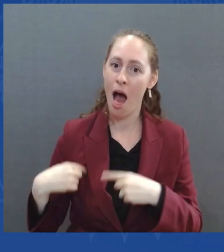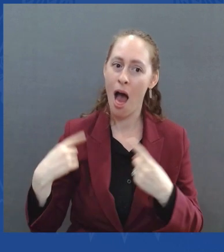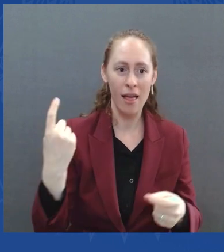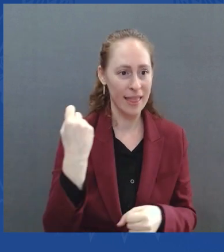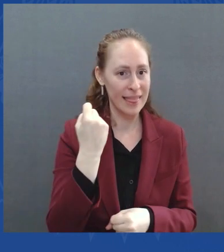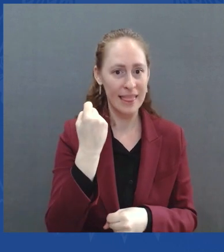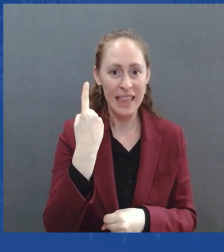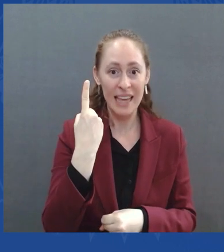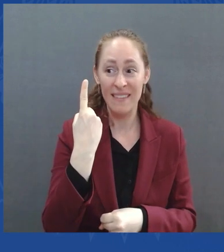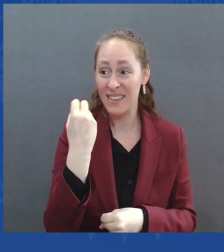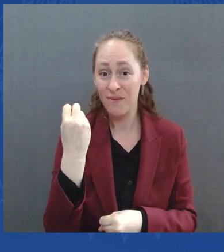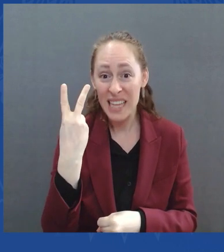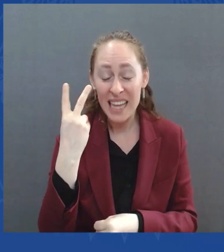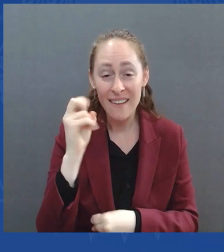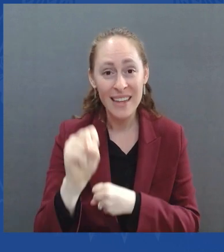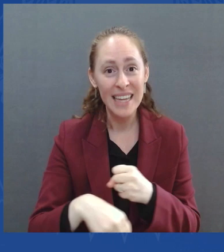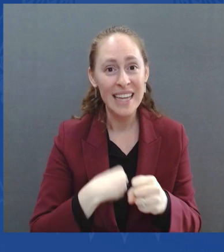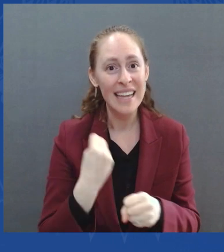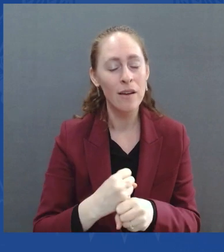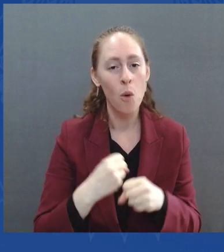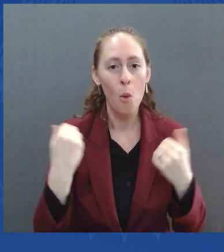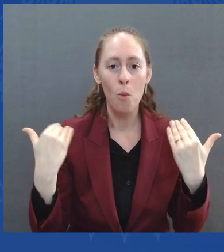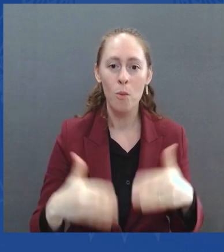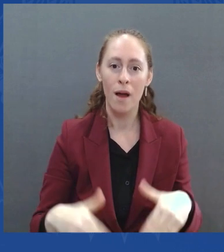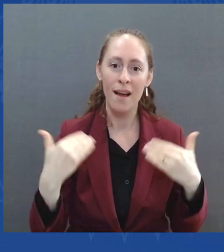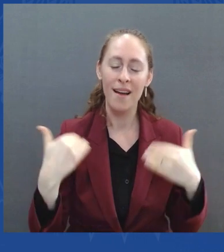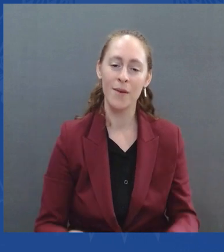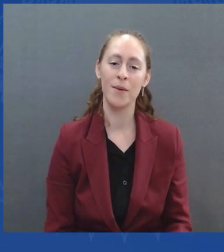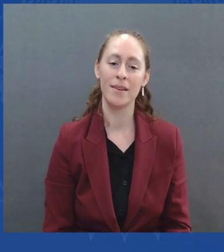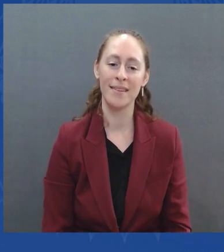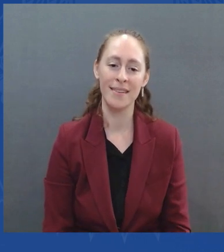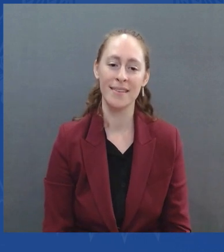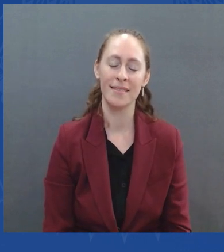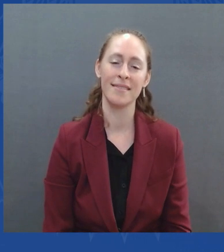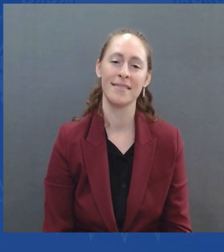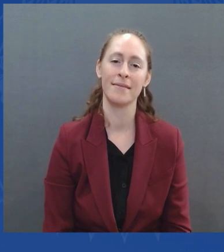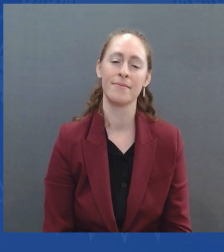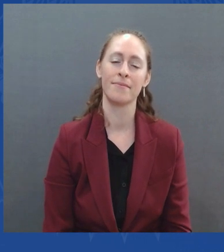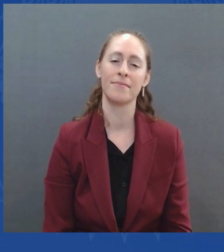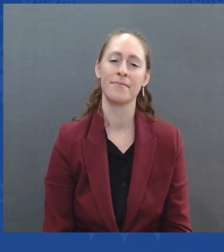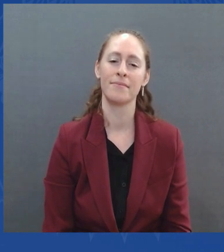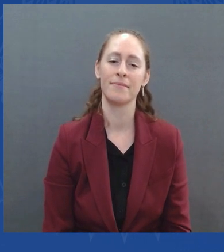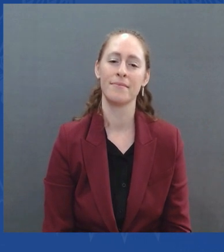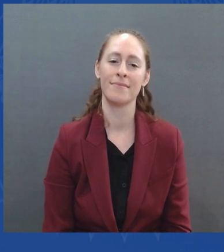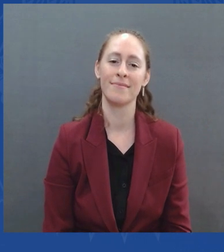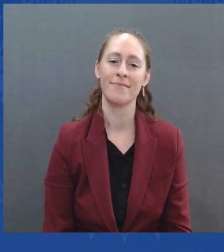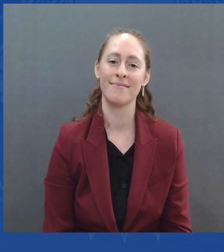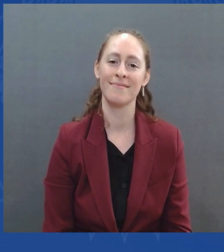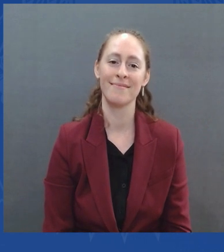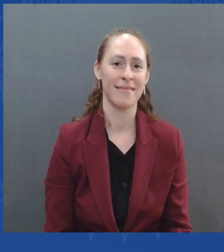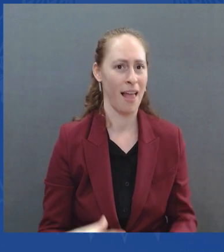Senator Tillis: It seems like more. The President: Rob, now that's pretty fast, right? Anyway, all kidding aside,